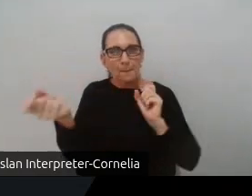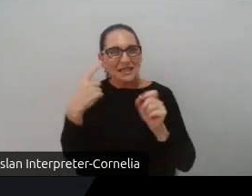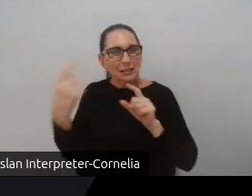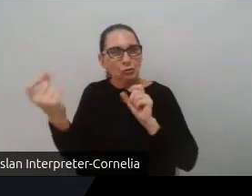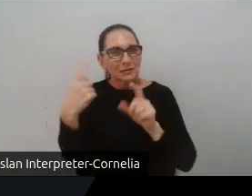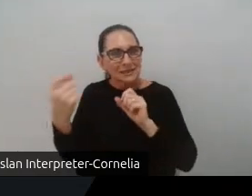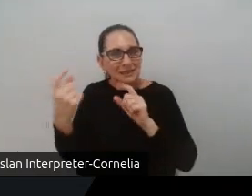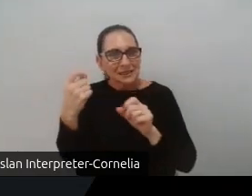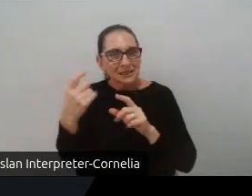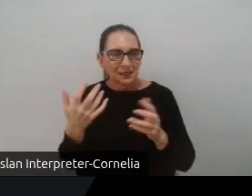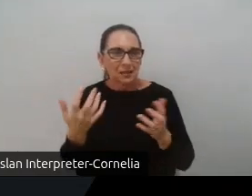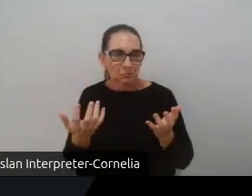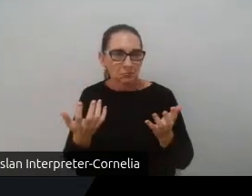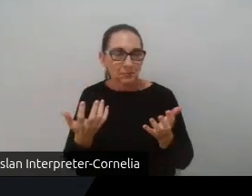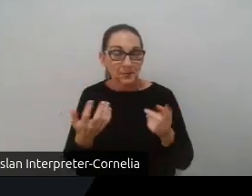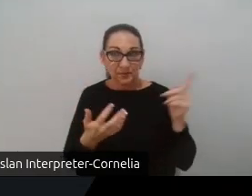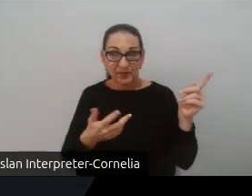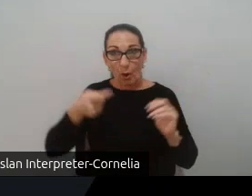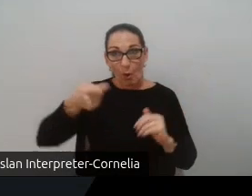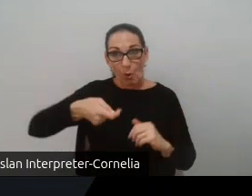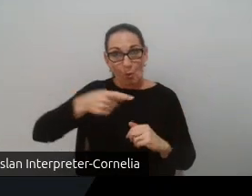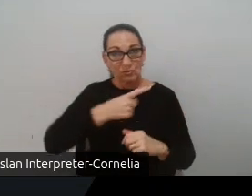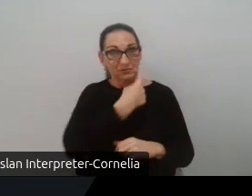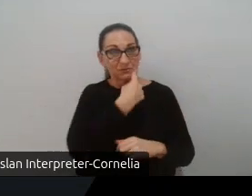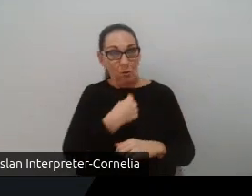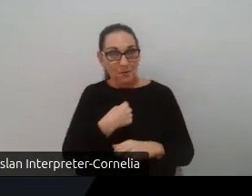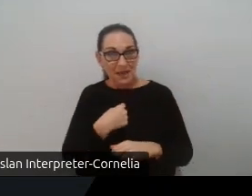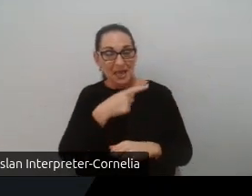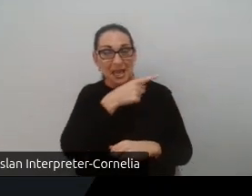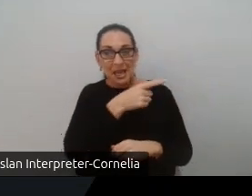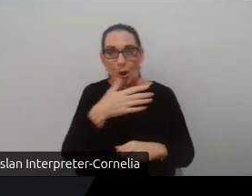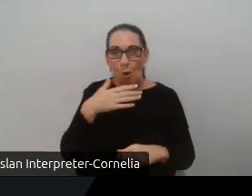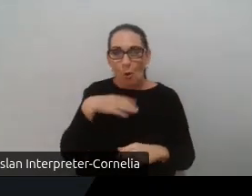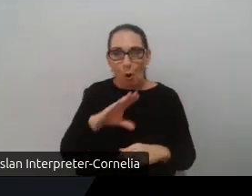now the court has provided feedback that they want, for example, a full screenshot,